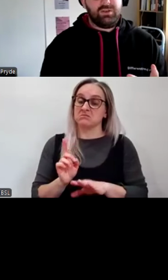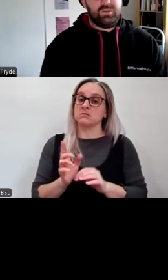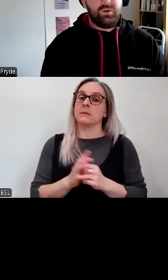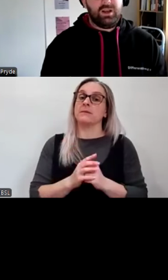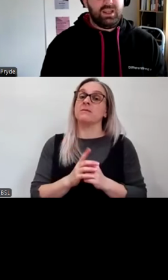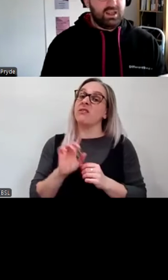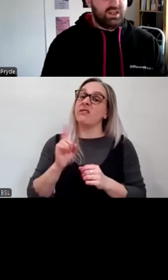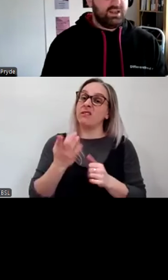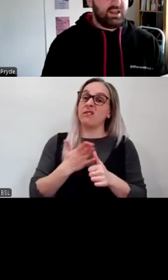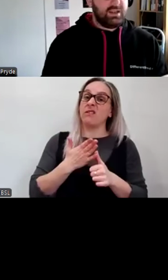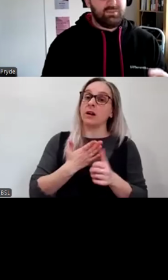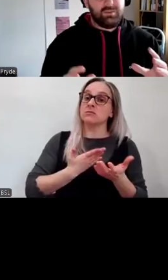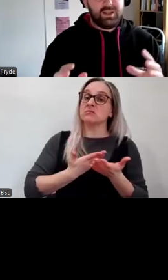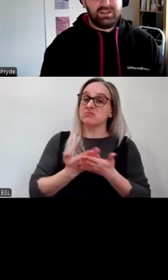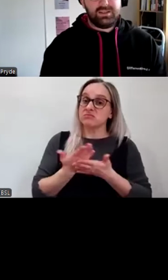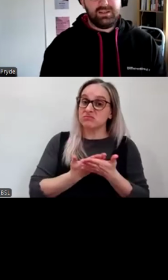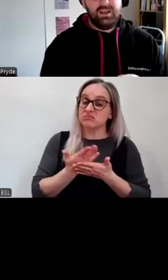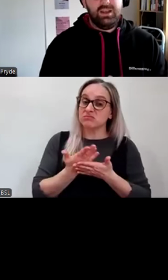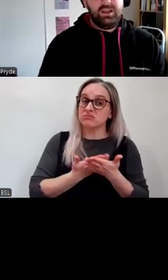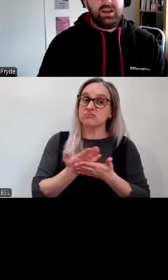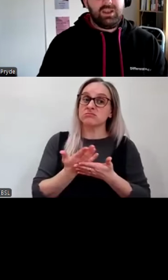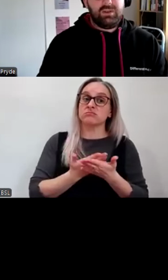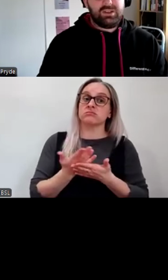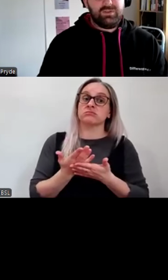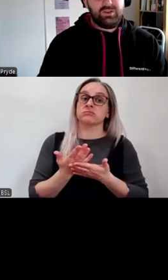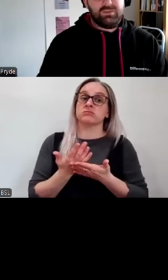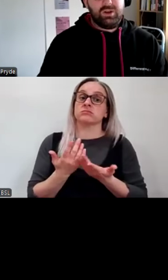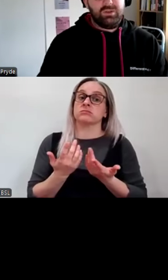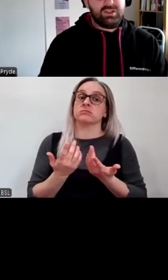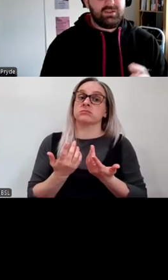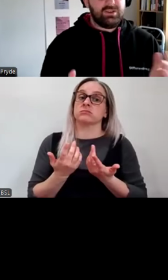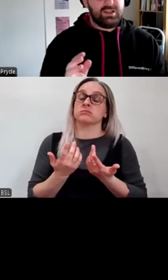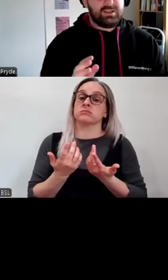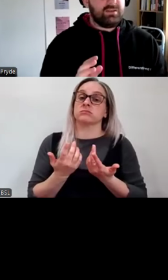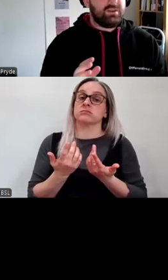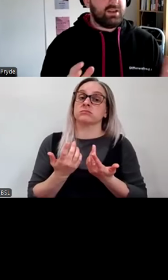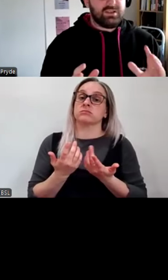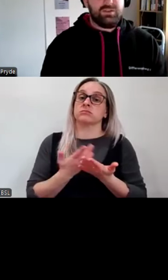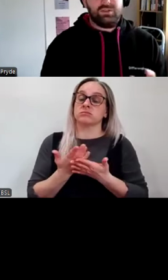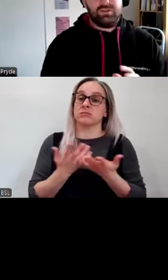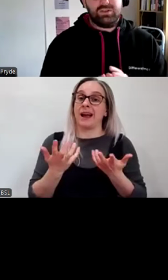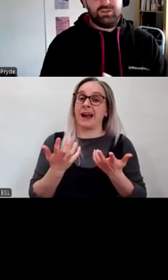around what a hidden impairment is. I'll then run us through some common challenges and solutions